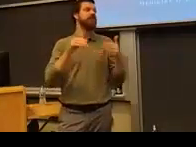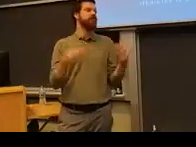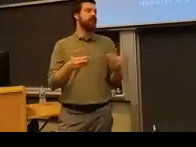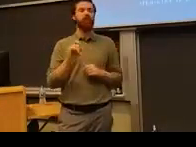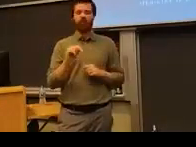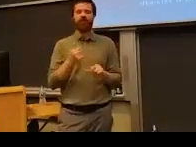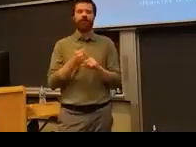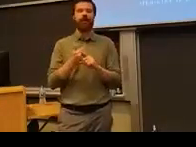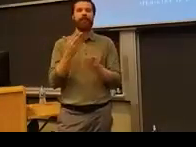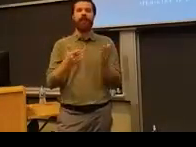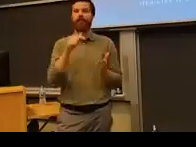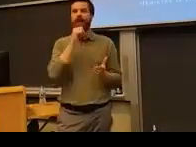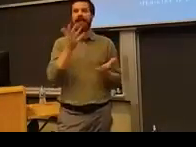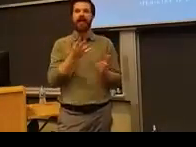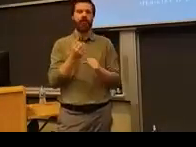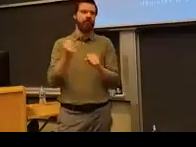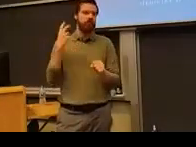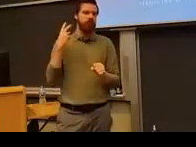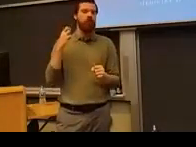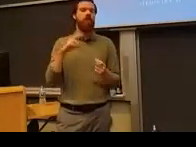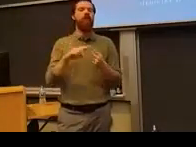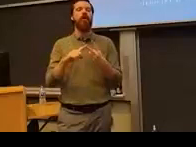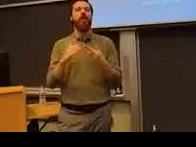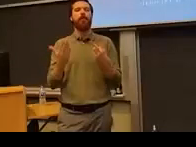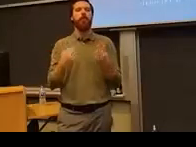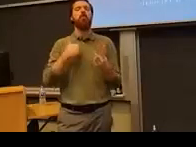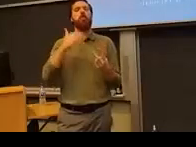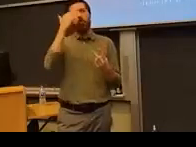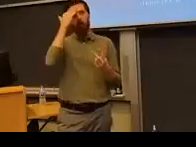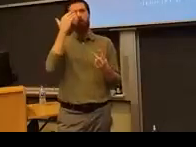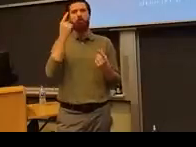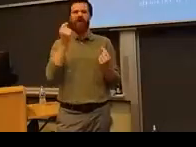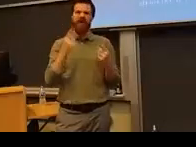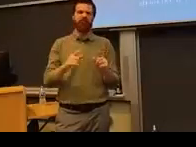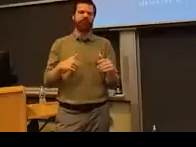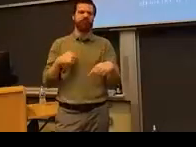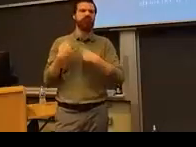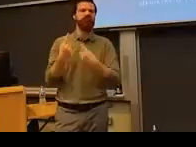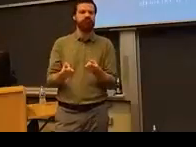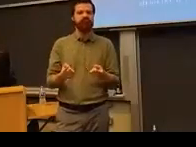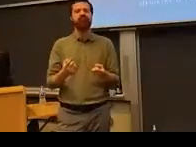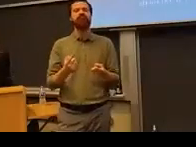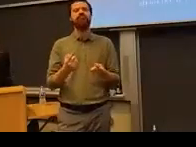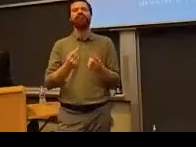wasn't around for the last one or who wants a refresher and I gave uh most of this at a